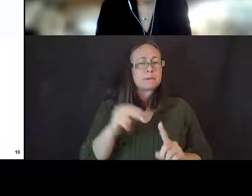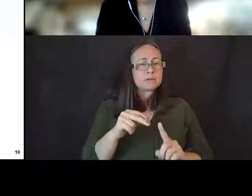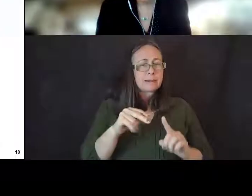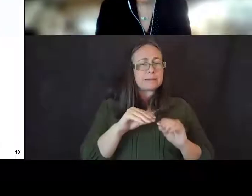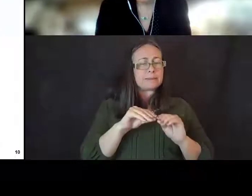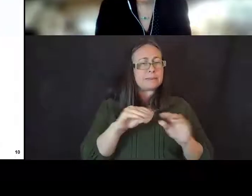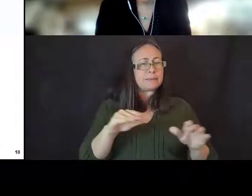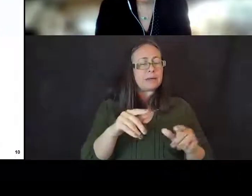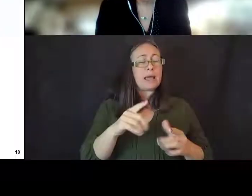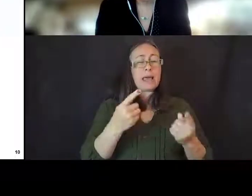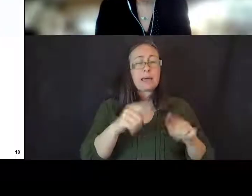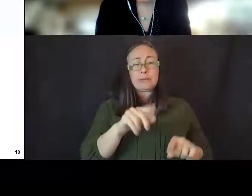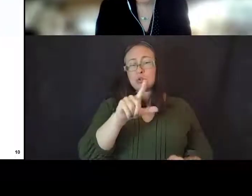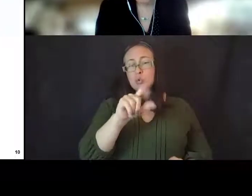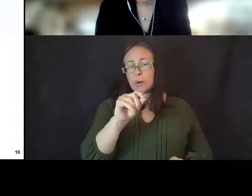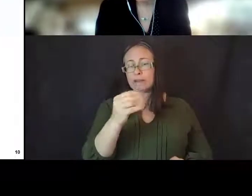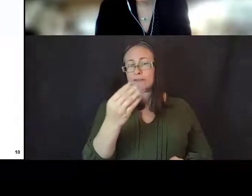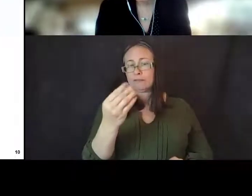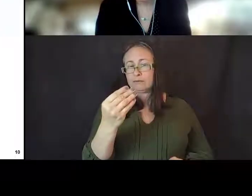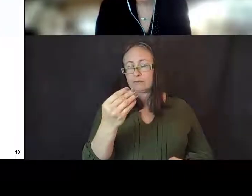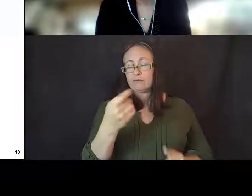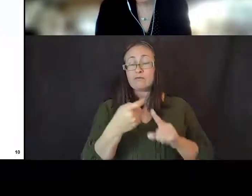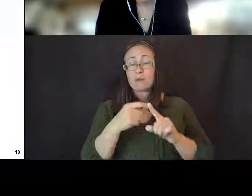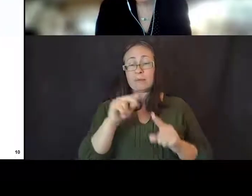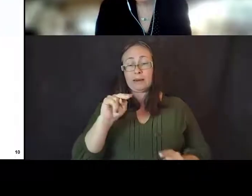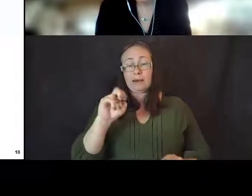was by NIH, was this one here you see.